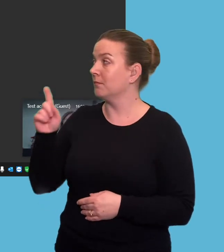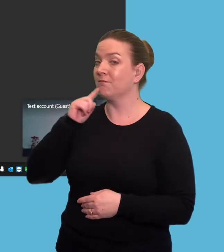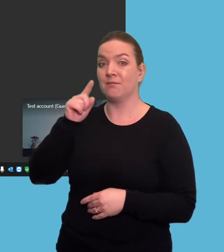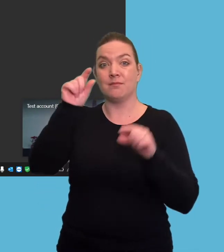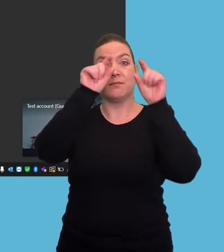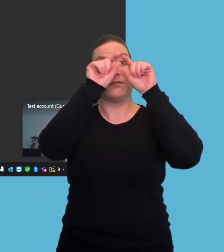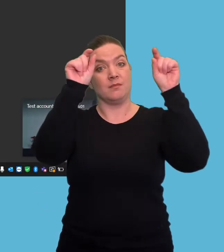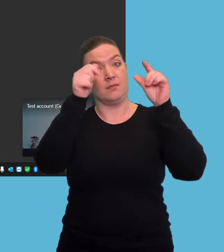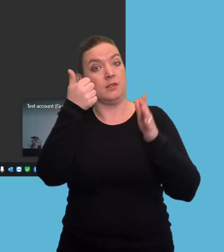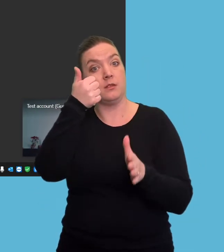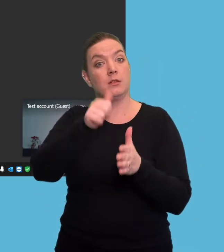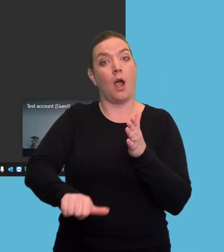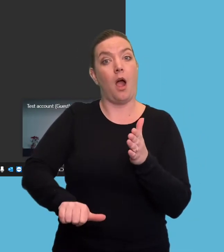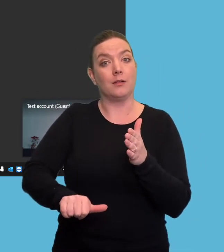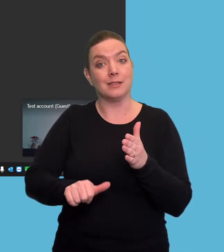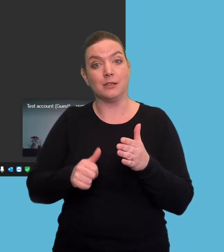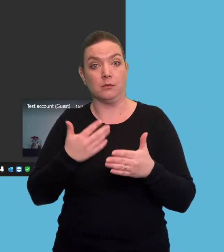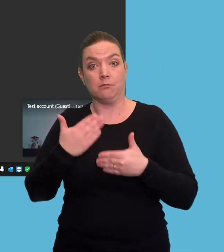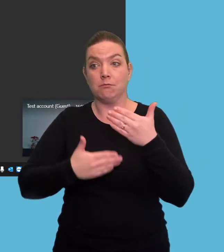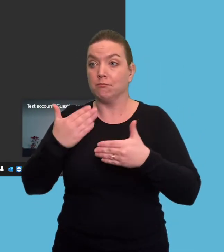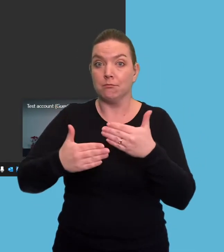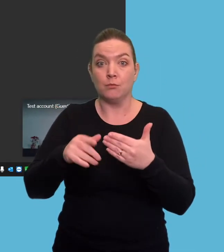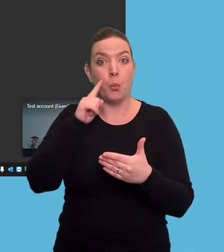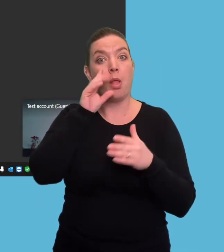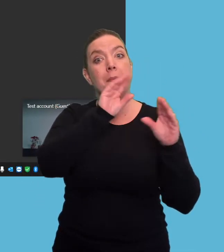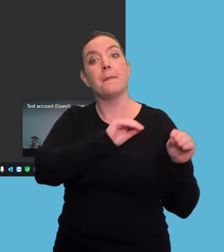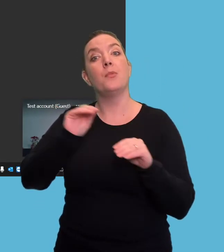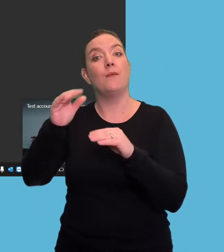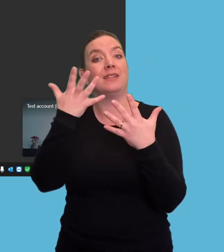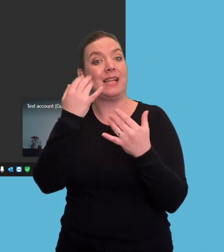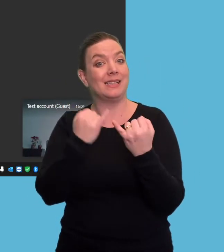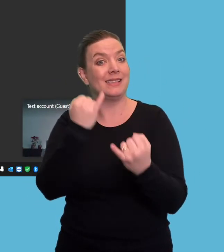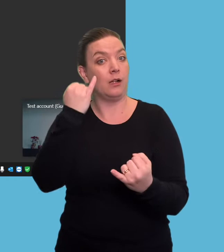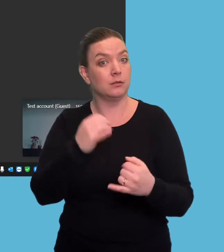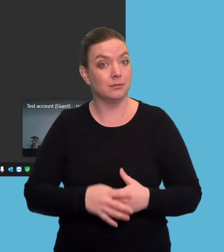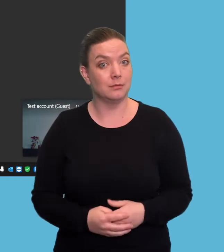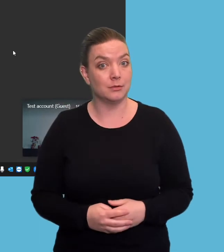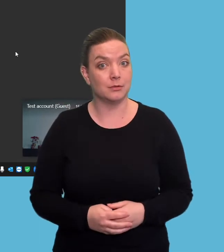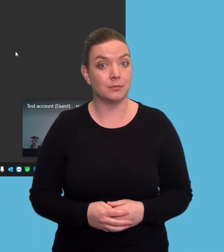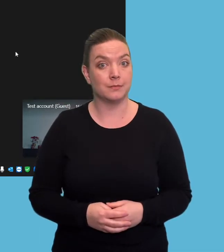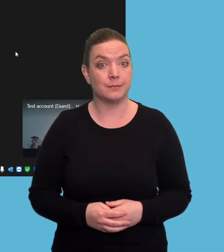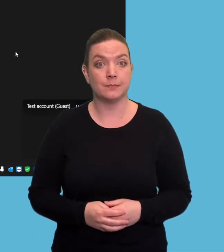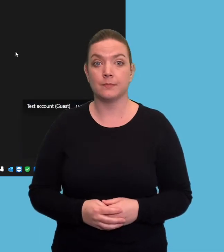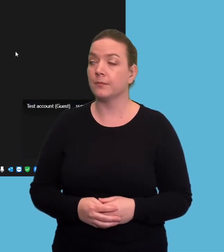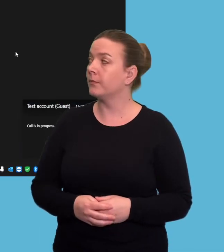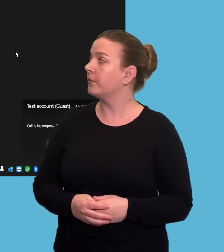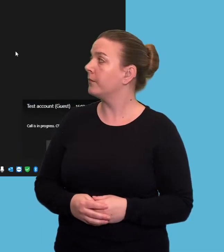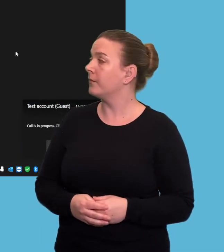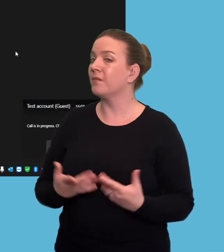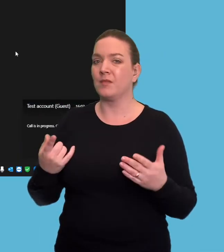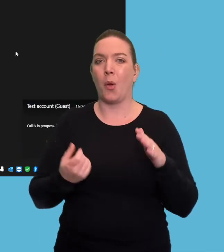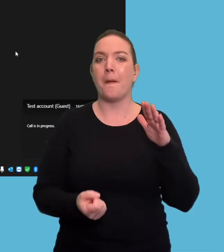it says 'the breakout room session has started, you will be automatically moved in 10 seconds'.